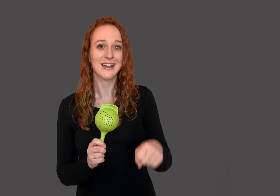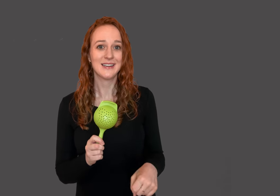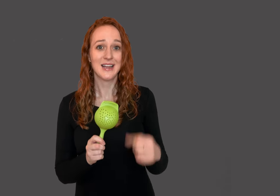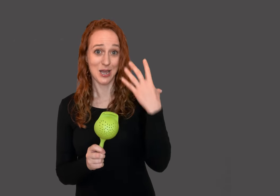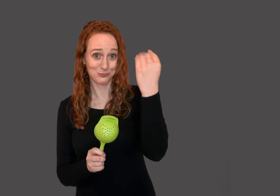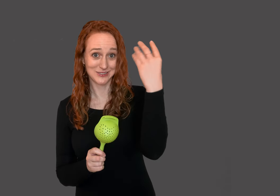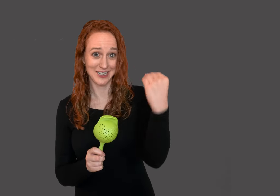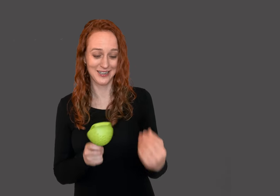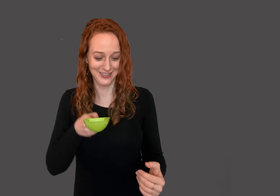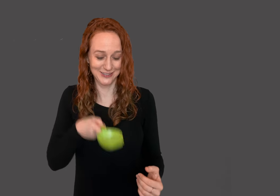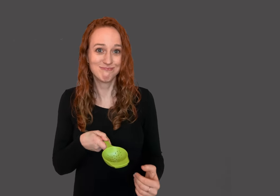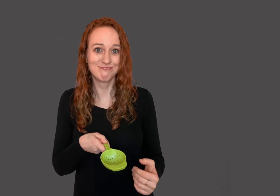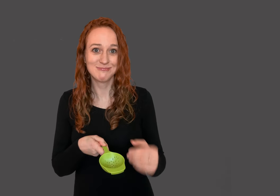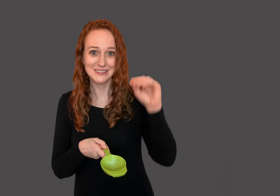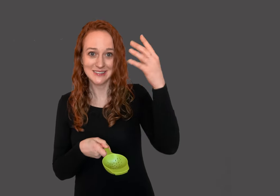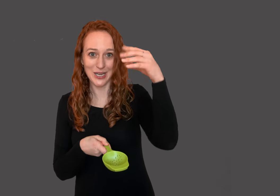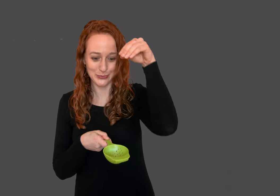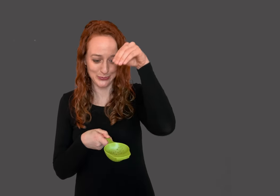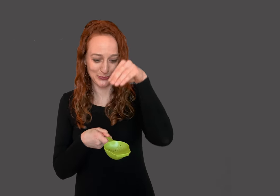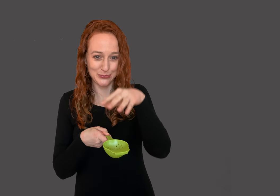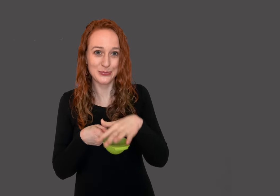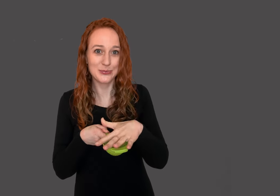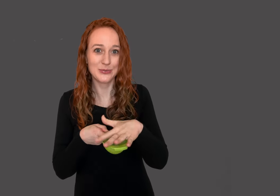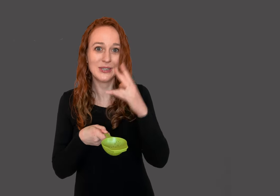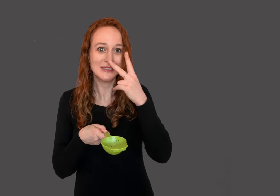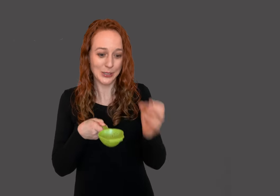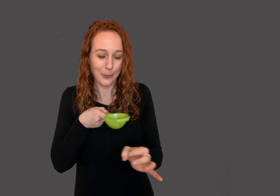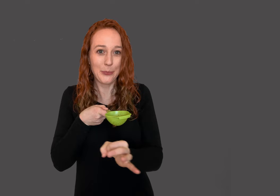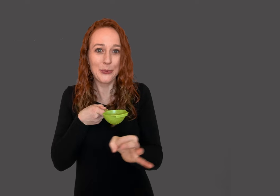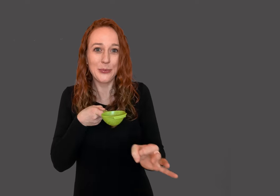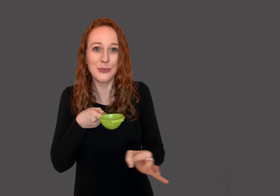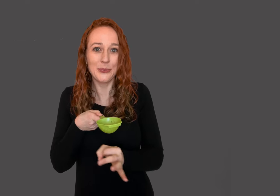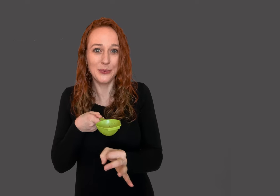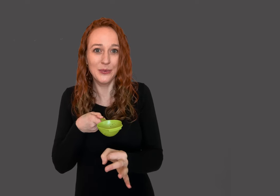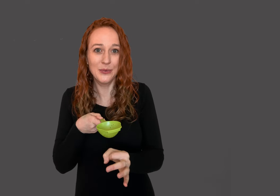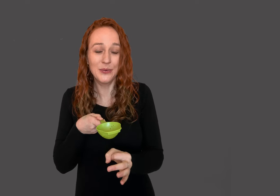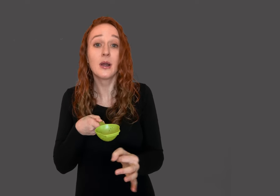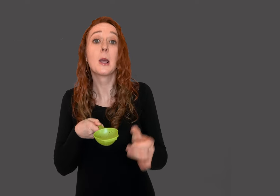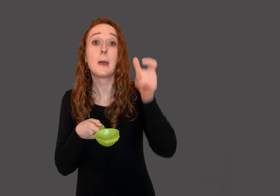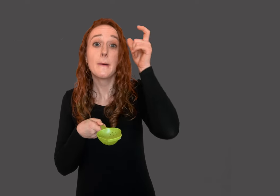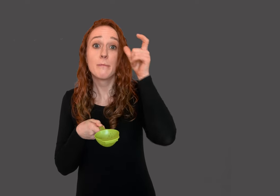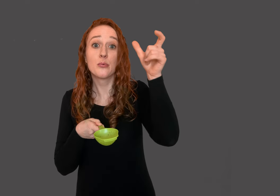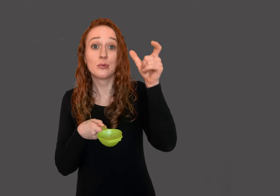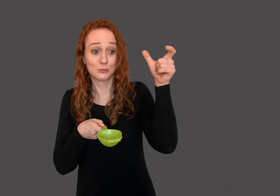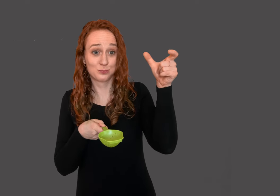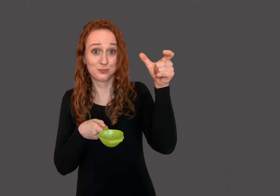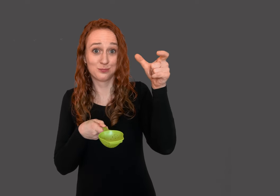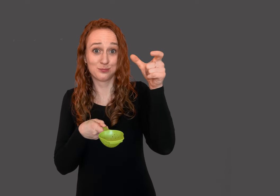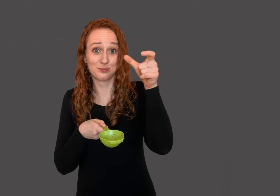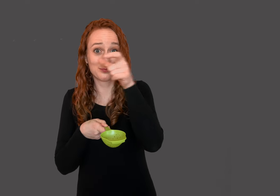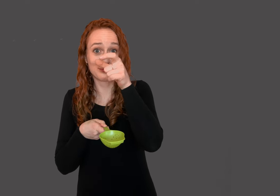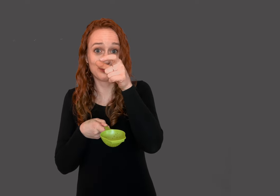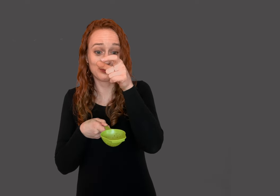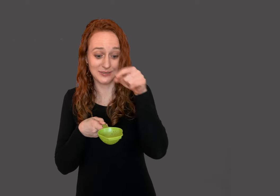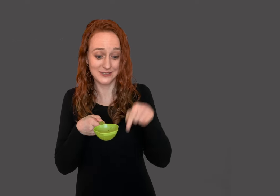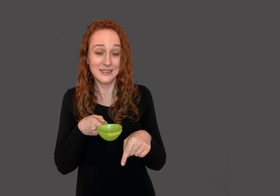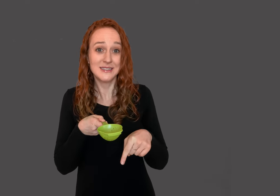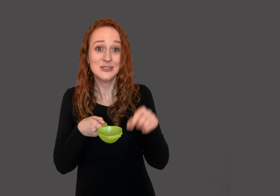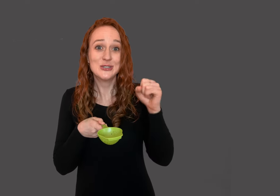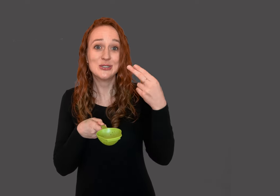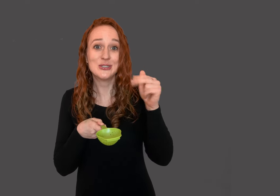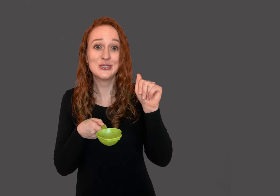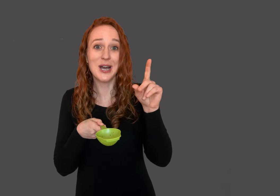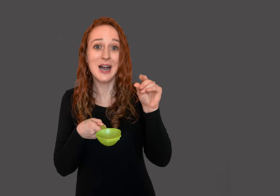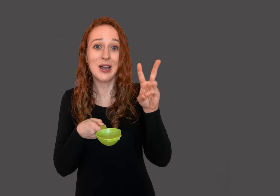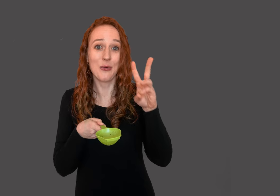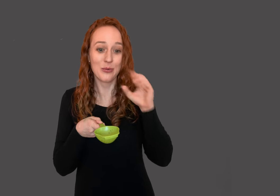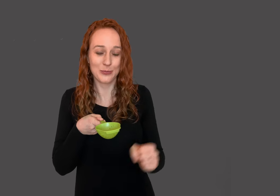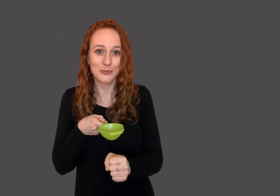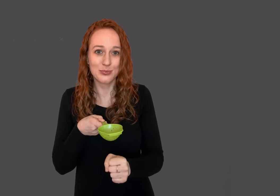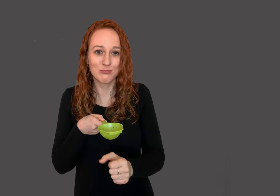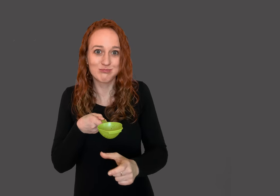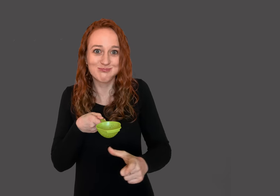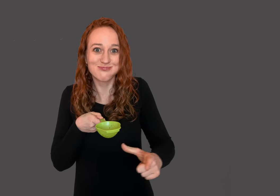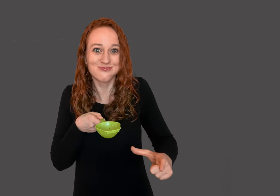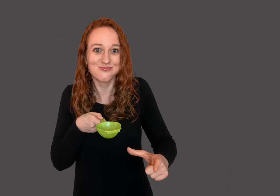Place it above the ground and watch as the shadow appears during the eclipse.